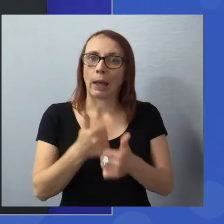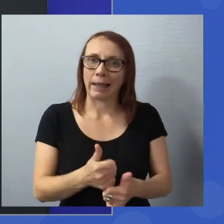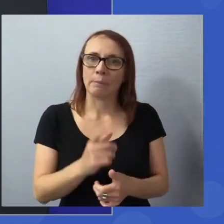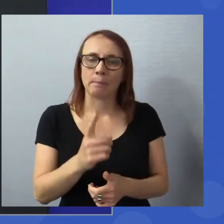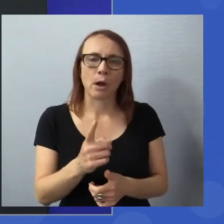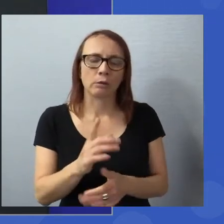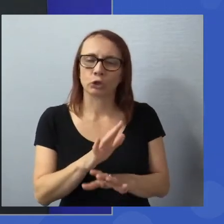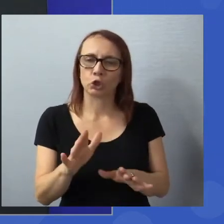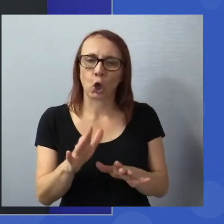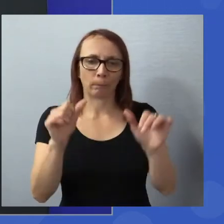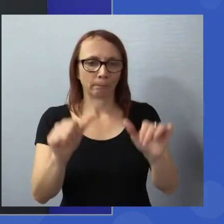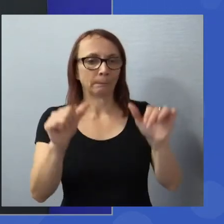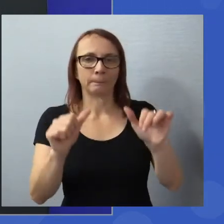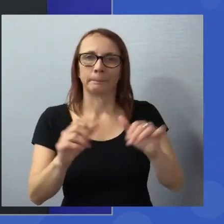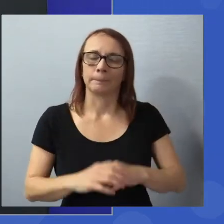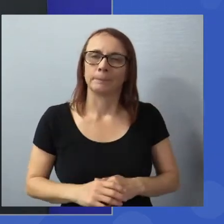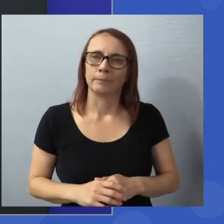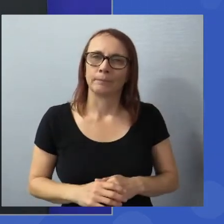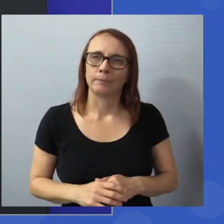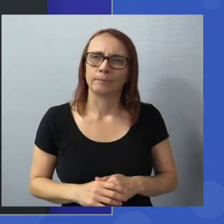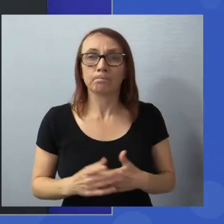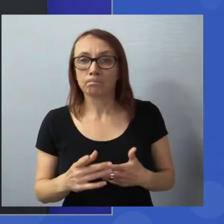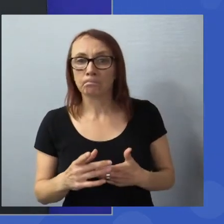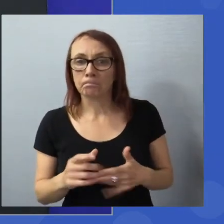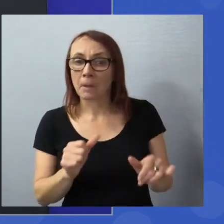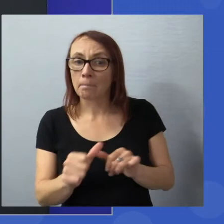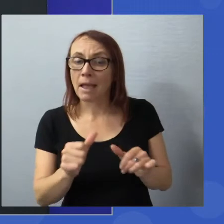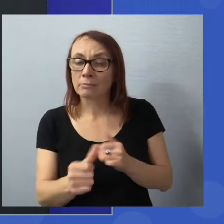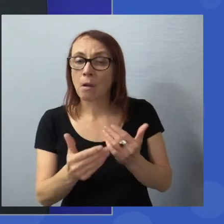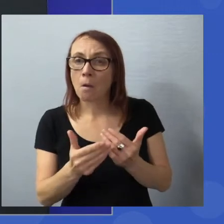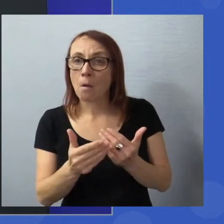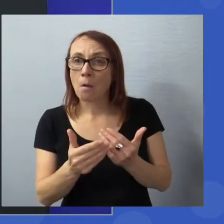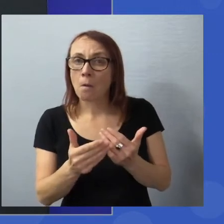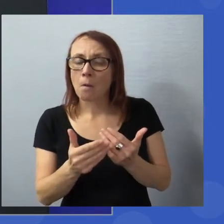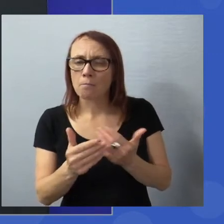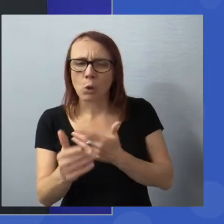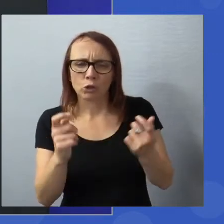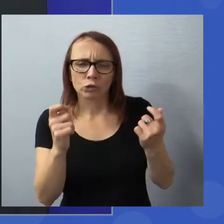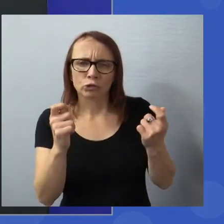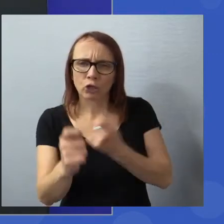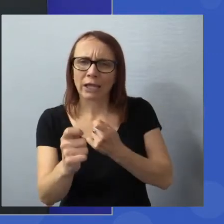would it be better to have more work to change how Parliament works so that